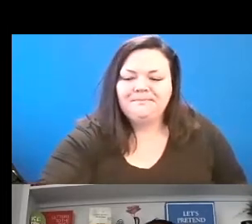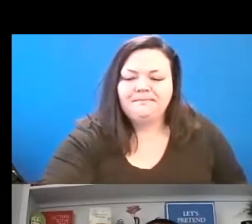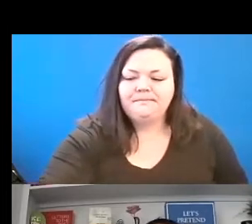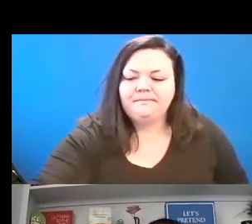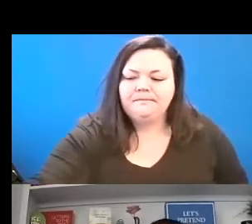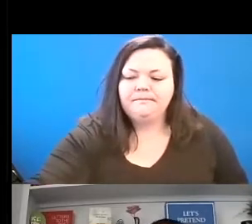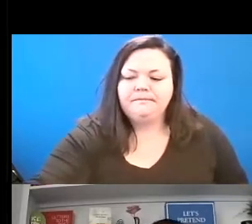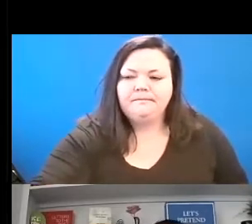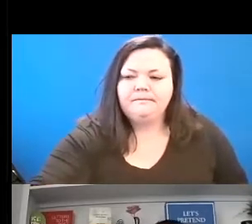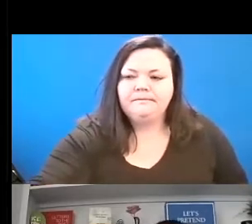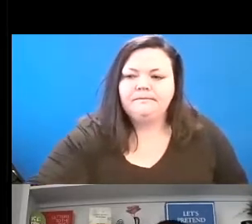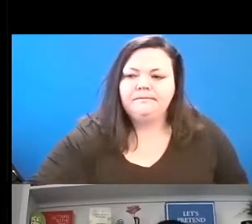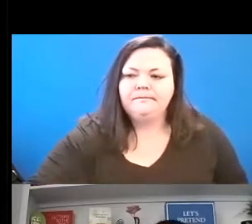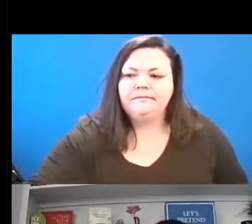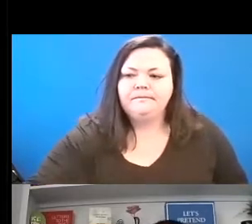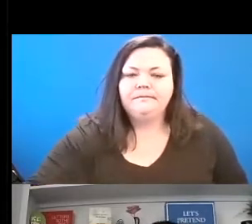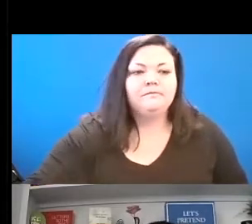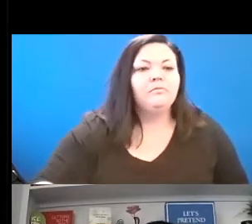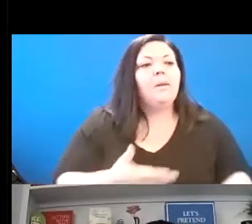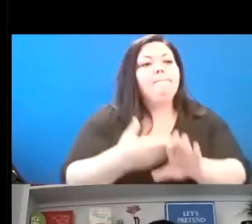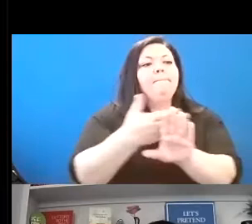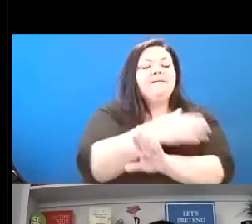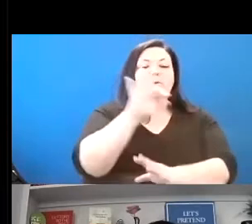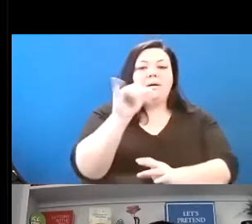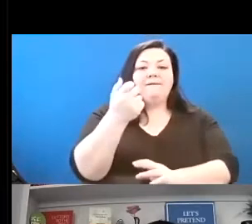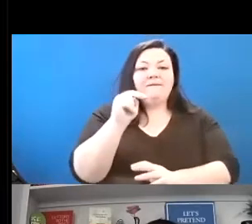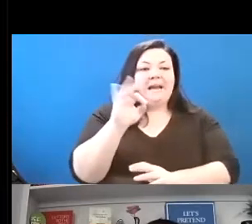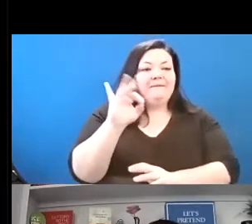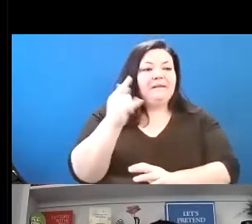before we get to the fan fiction definition i do want to talk about expressive art